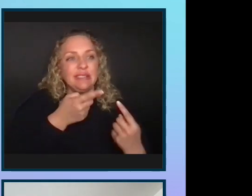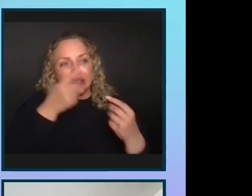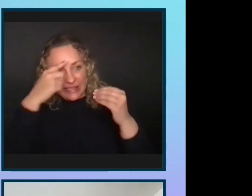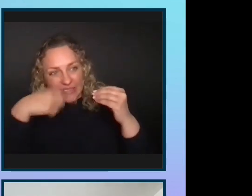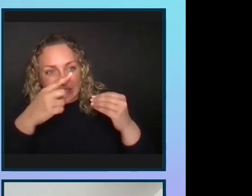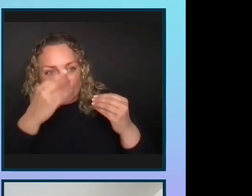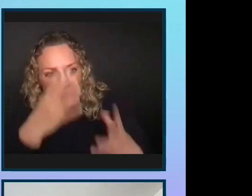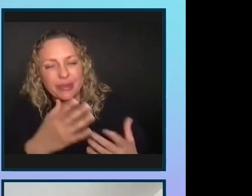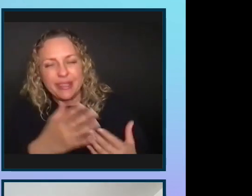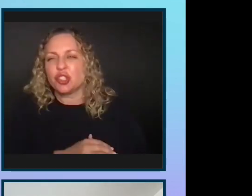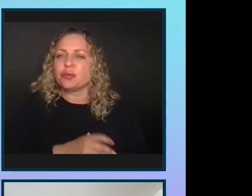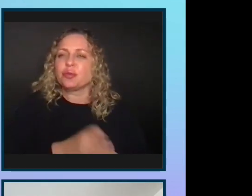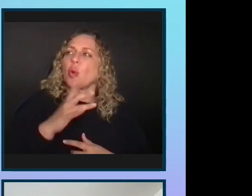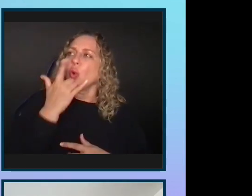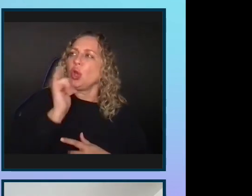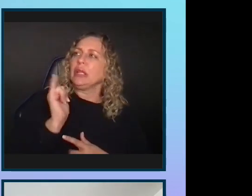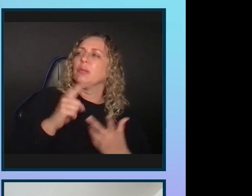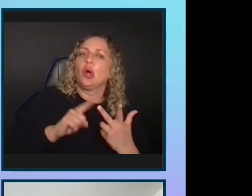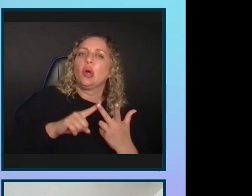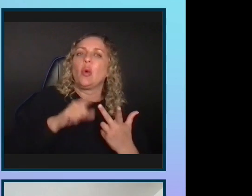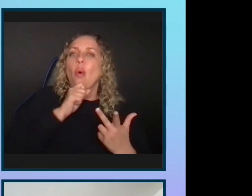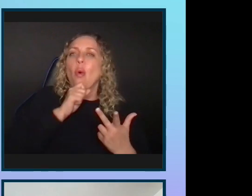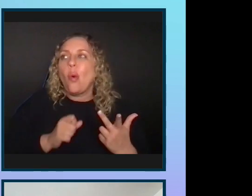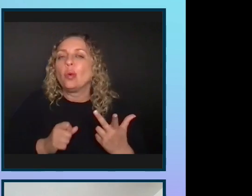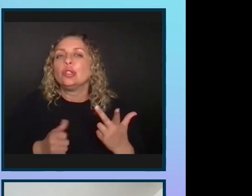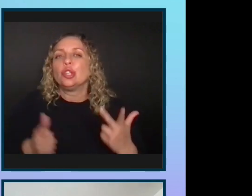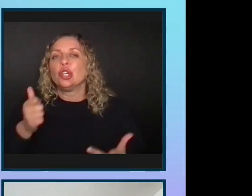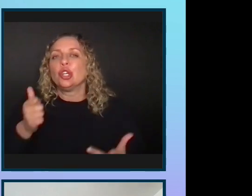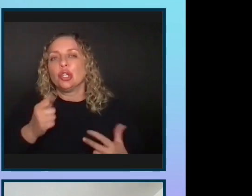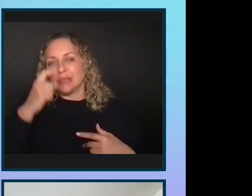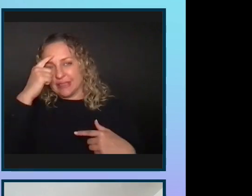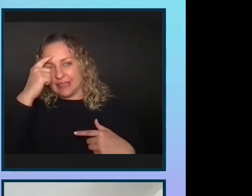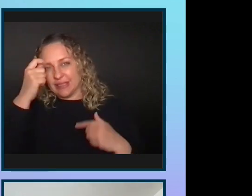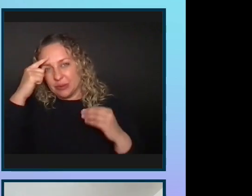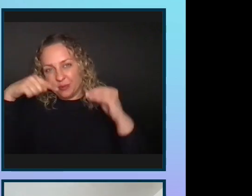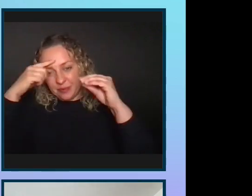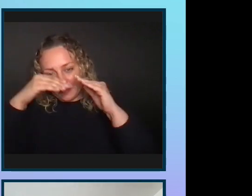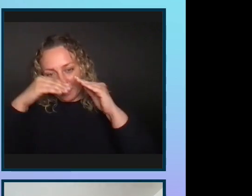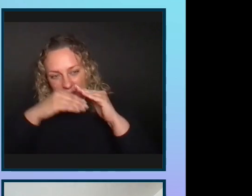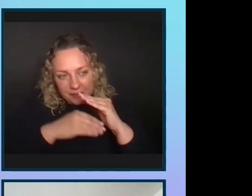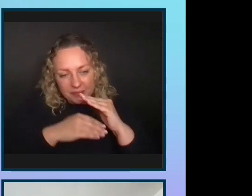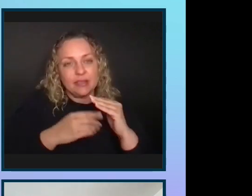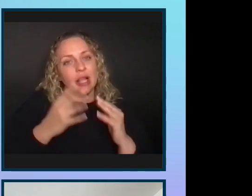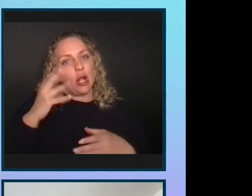It might look like someone who's aging and experiencing a cognitive decline that might include memory loss. But the important thing to remember is